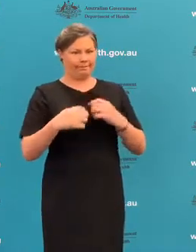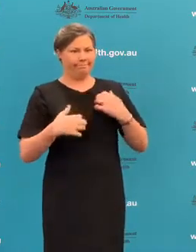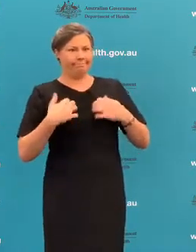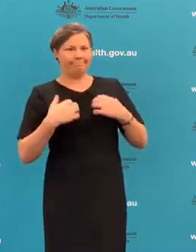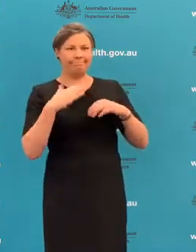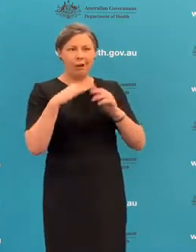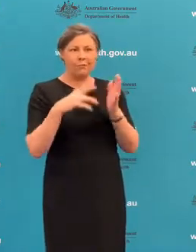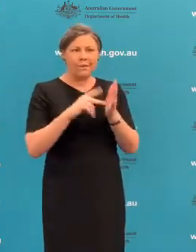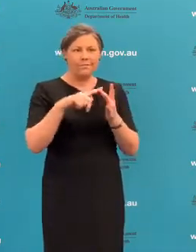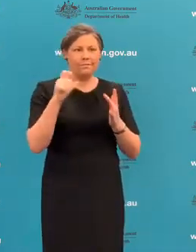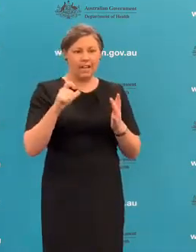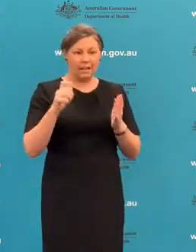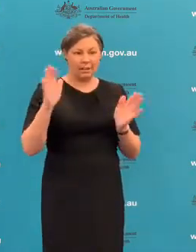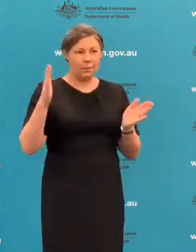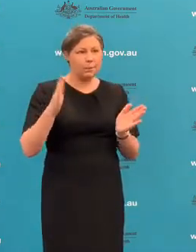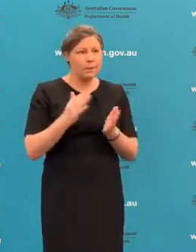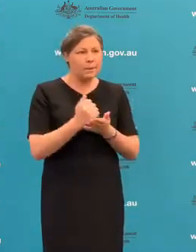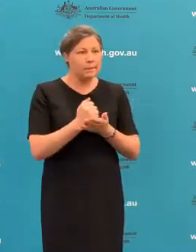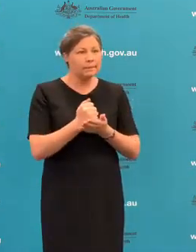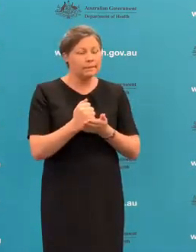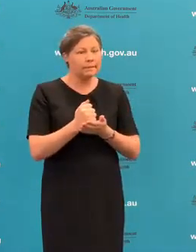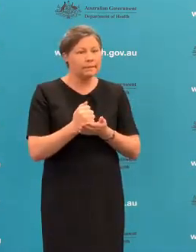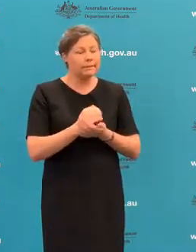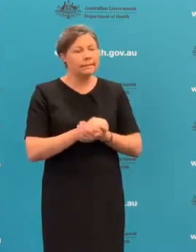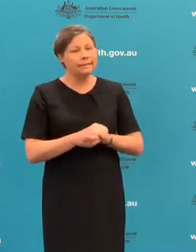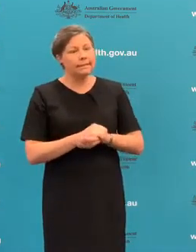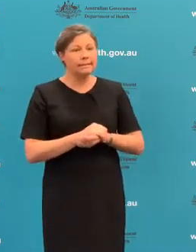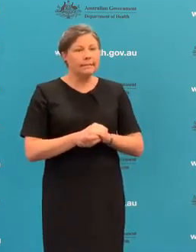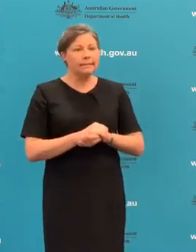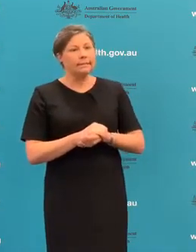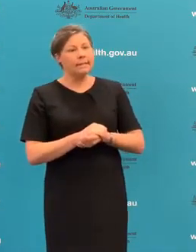Victoria now at their lowest level in a month. I think it's very encouraging